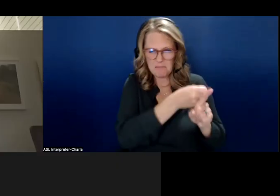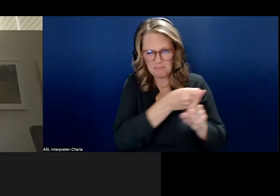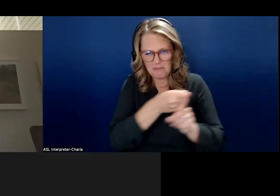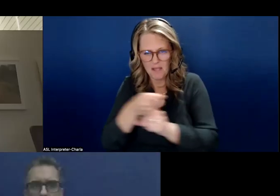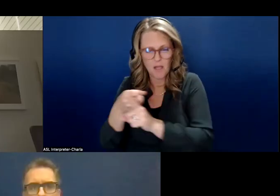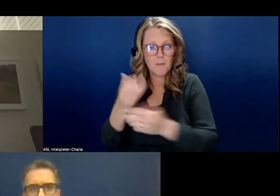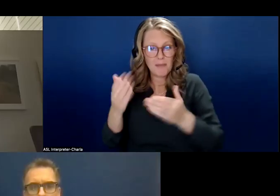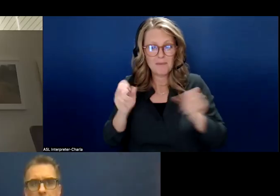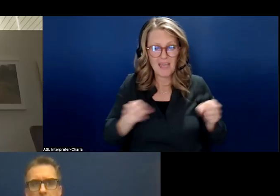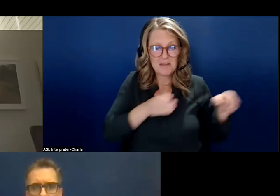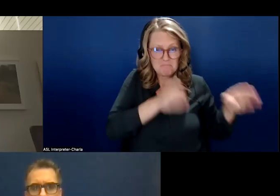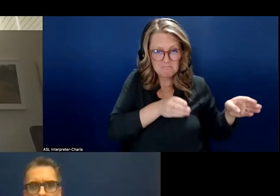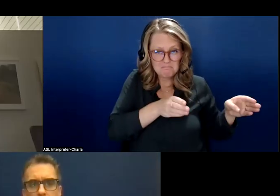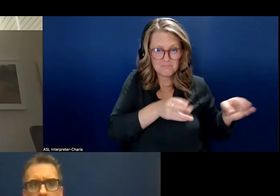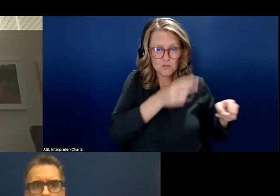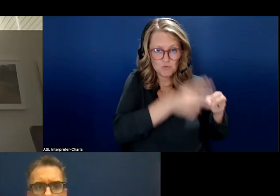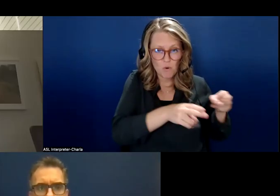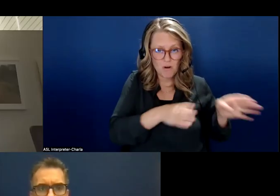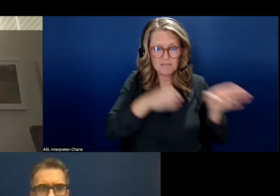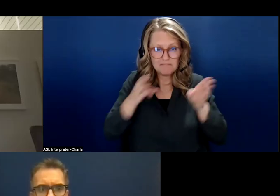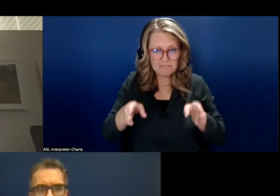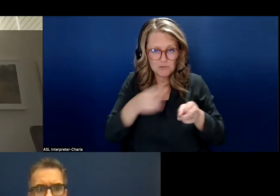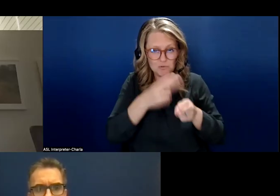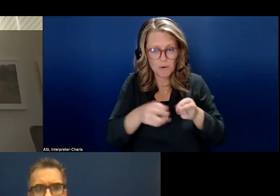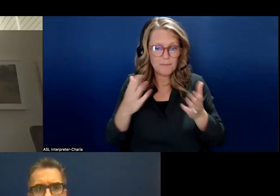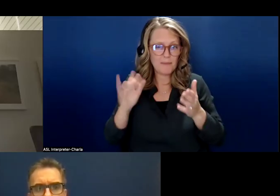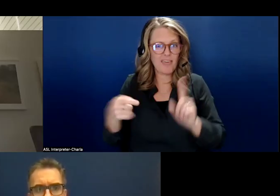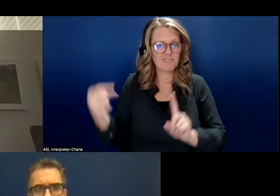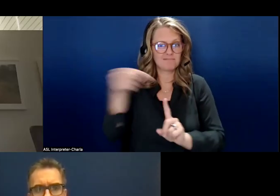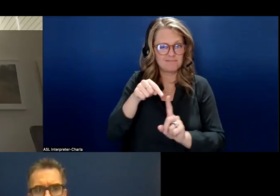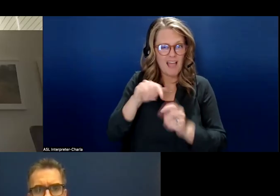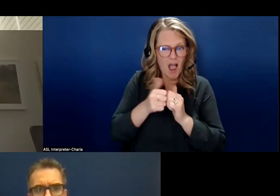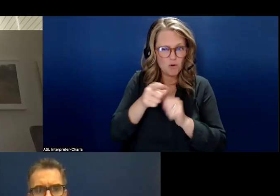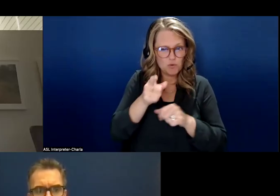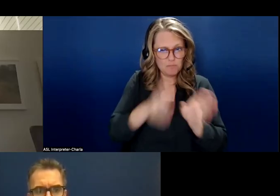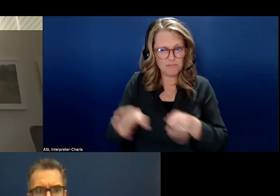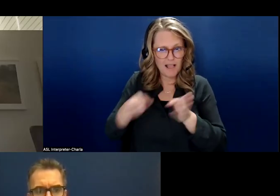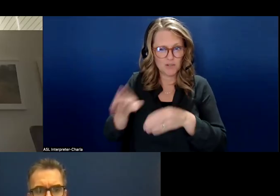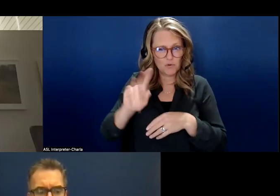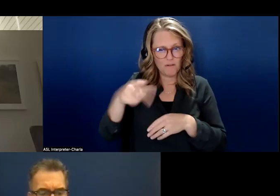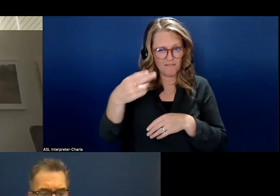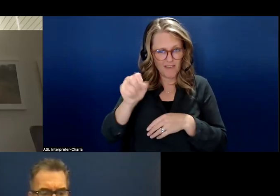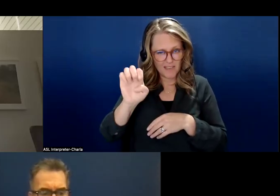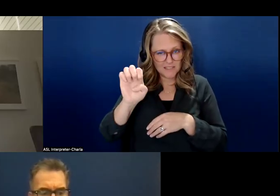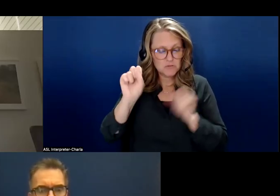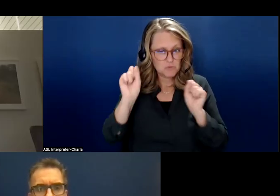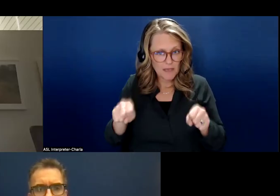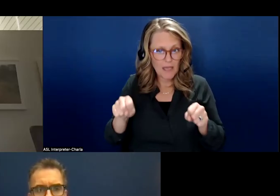Or minimize it. Maybe that's a phasing thing. Go back to the phasing. Could you phase it so that it's like, you know, all the way in the south